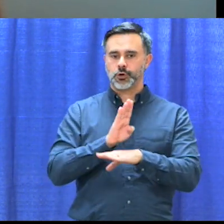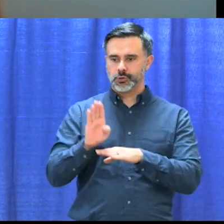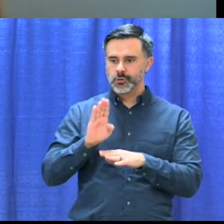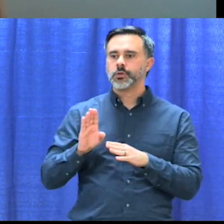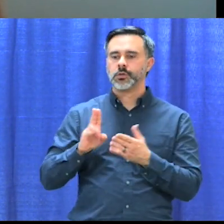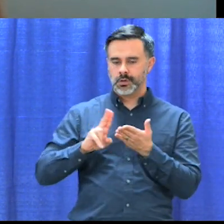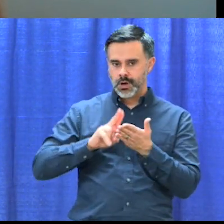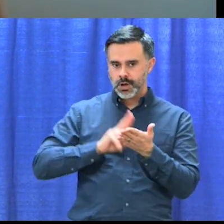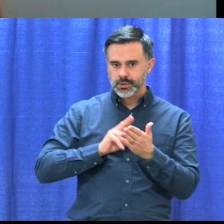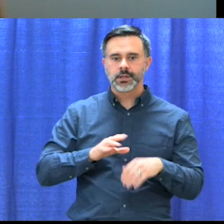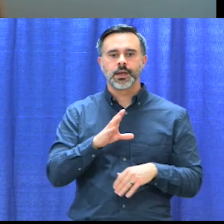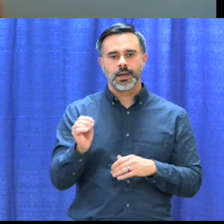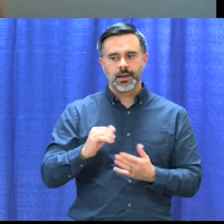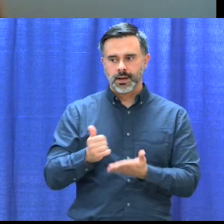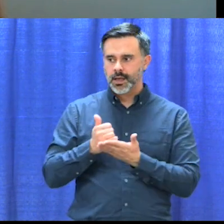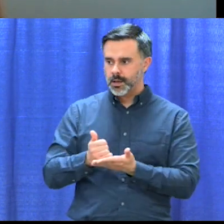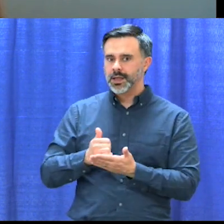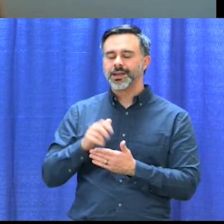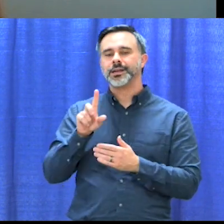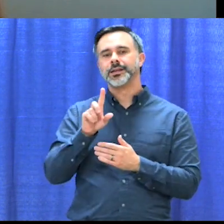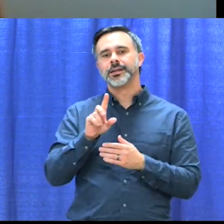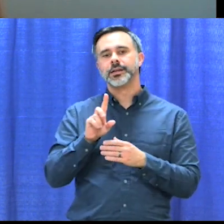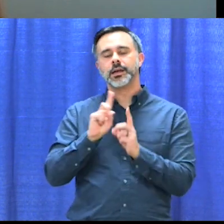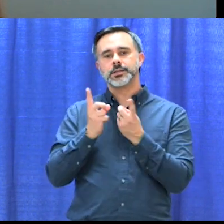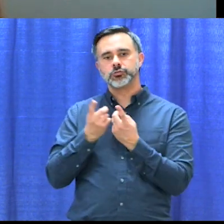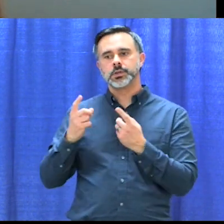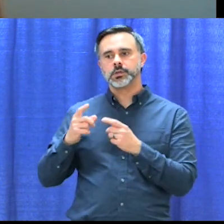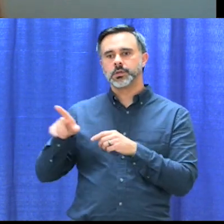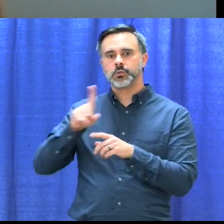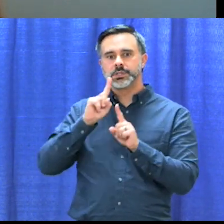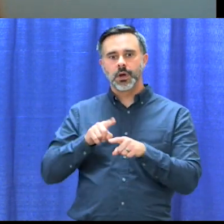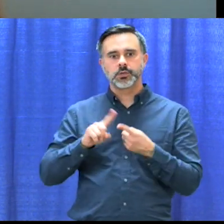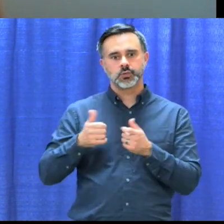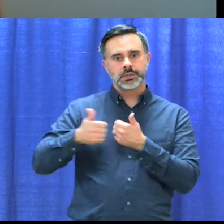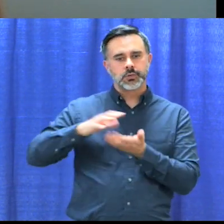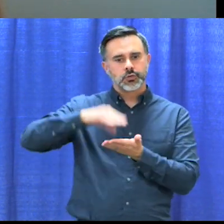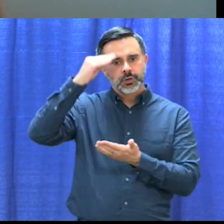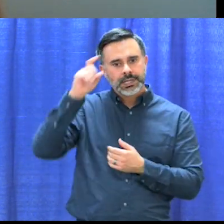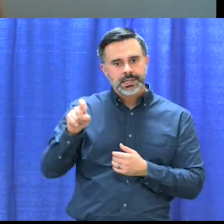students to help the district respond to distance learning needs and helping to bridge the digital